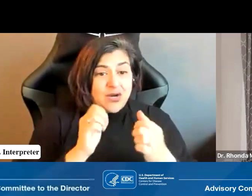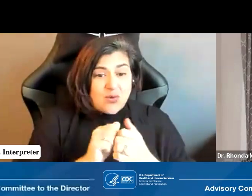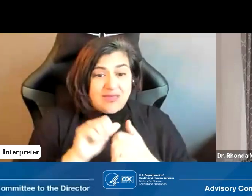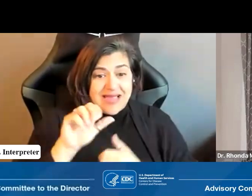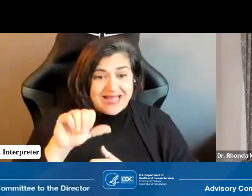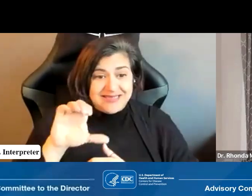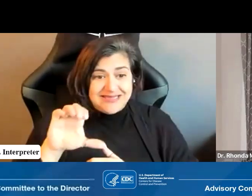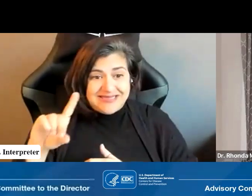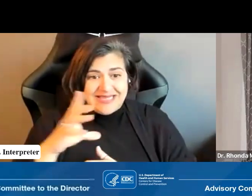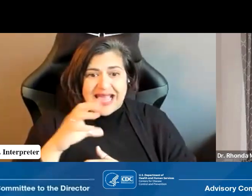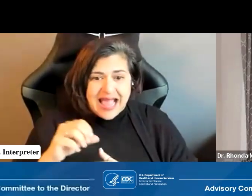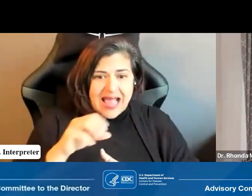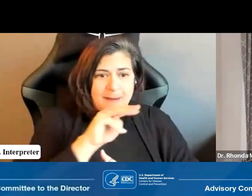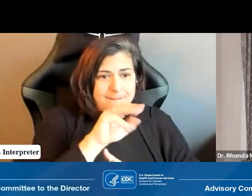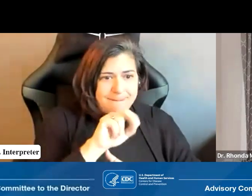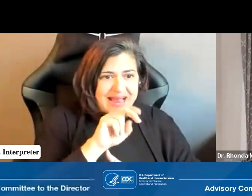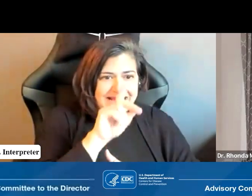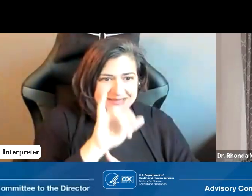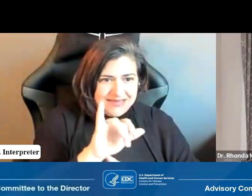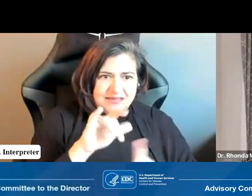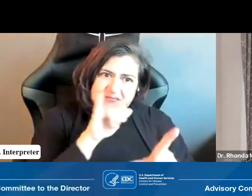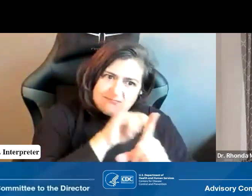Dr. Cohen, and that all the units know that.